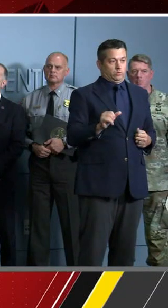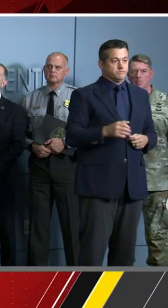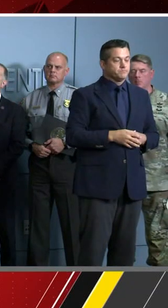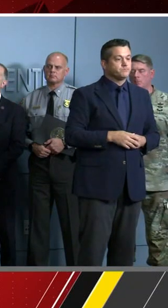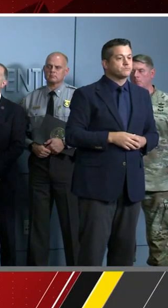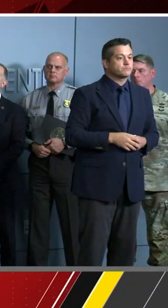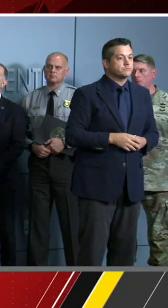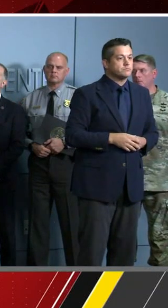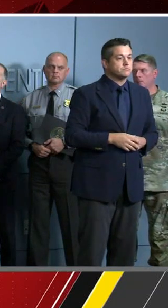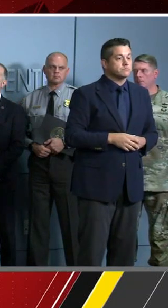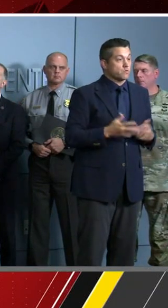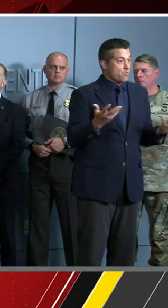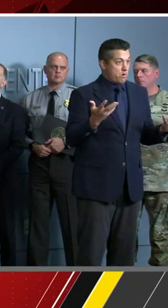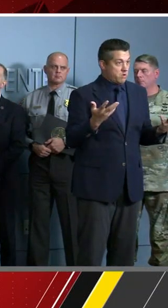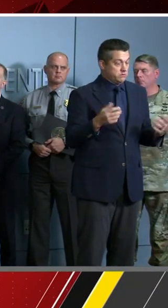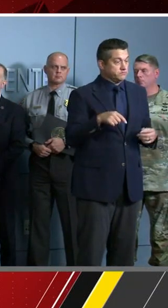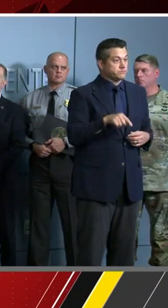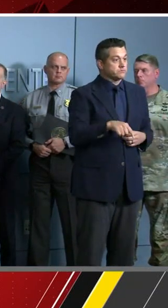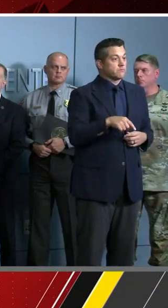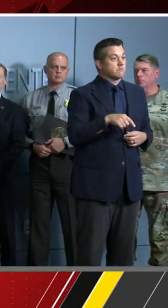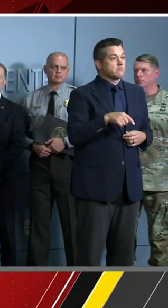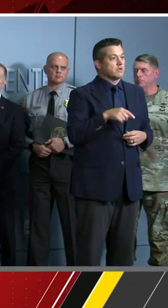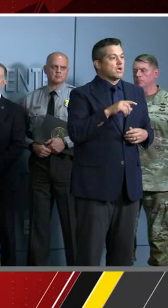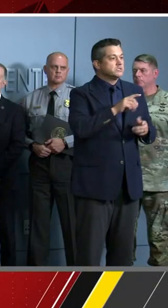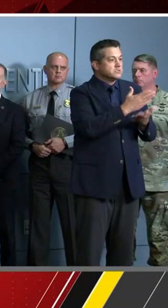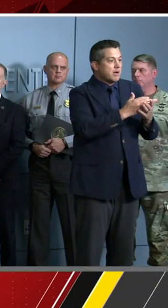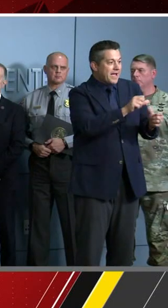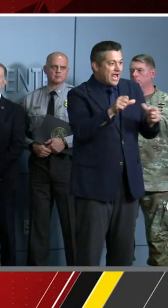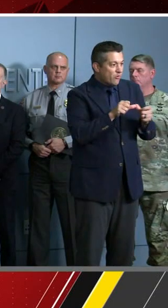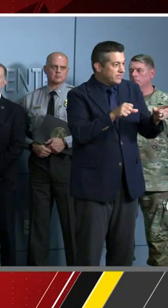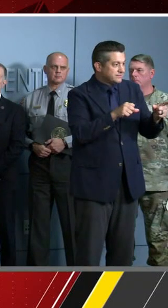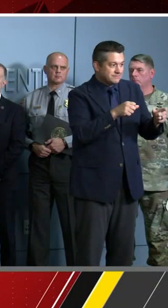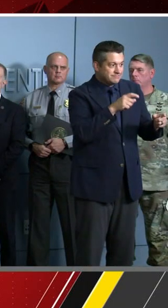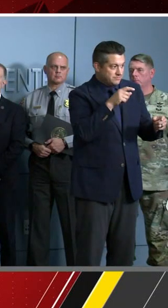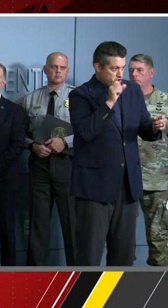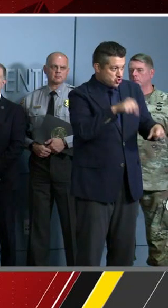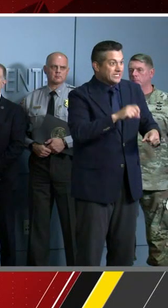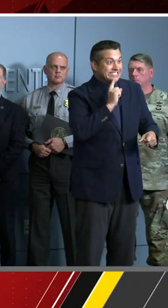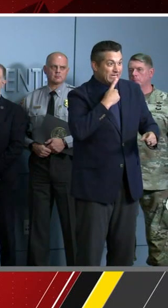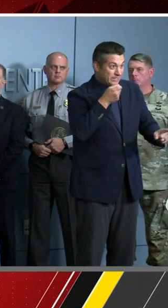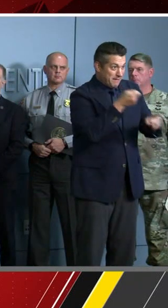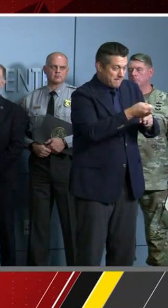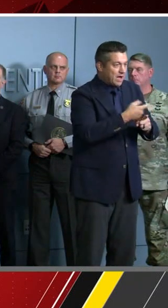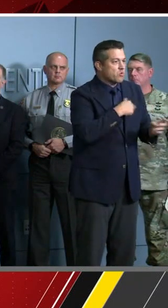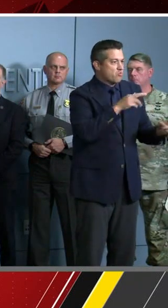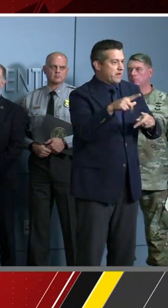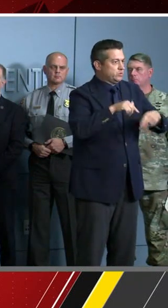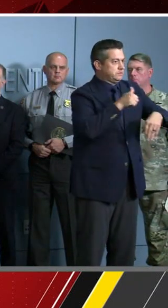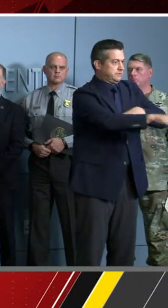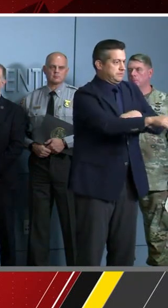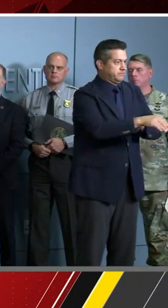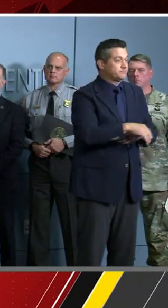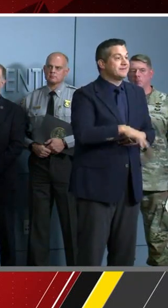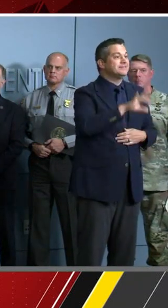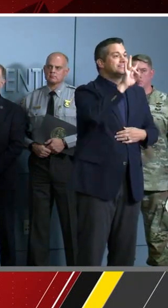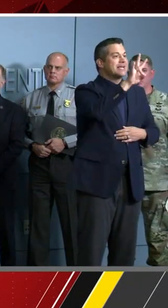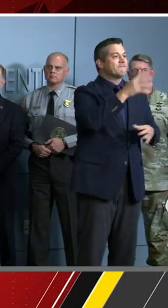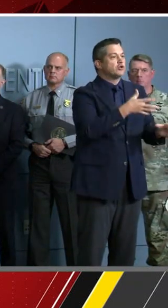number of resources into position today to support areas that could be significantly